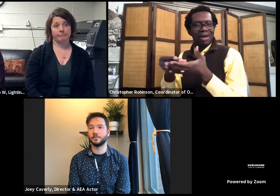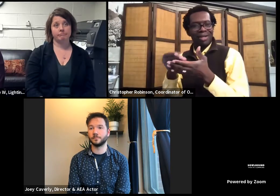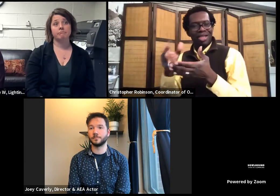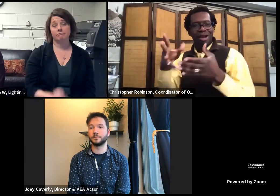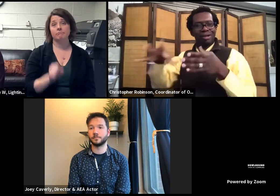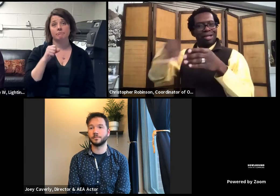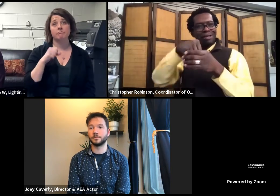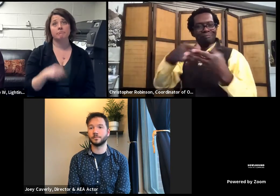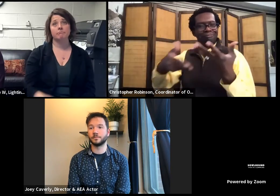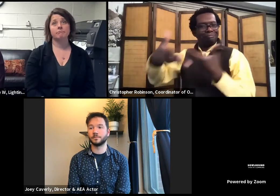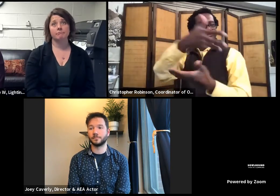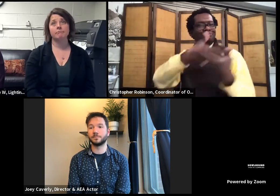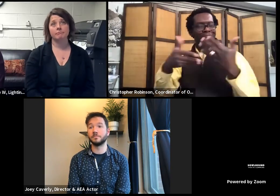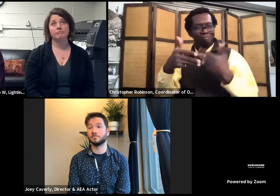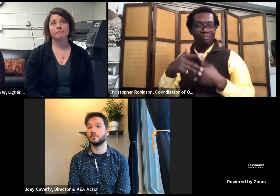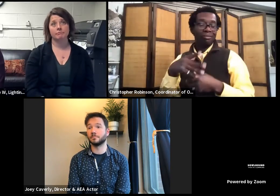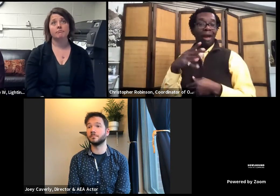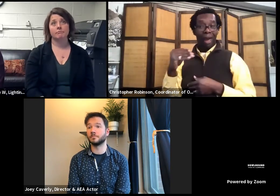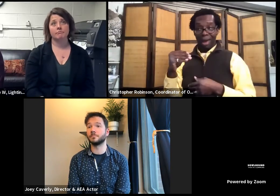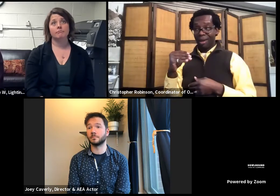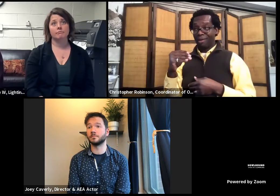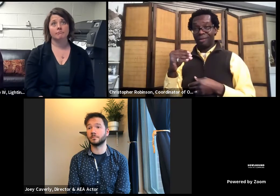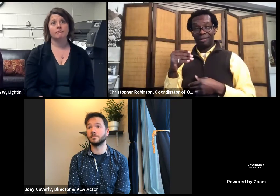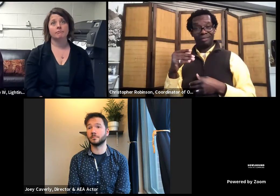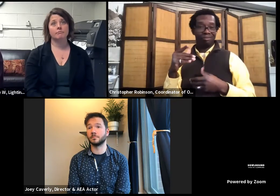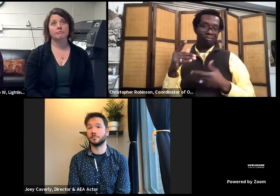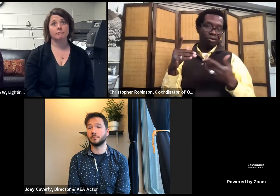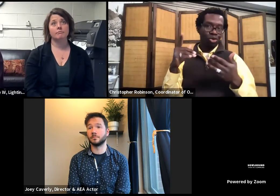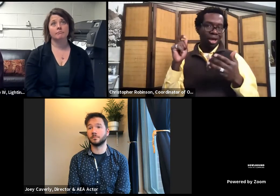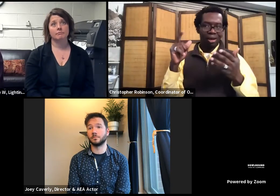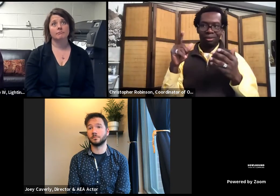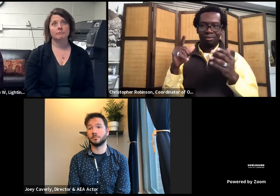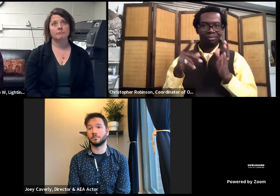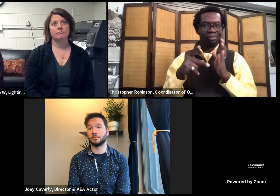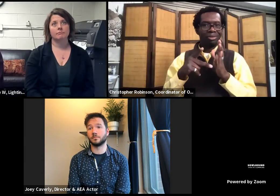so they can save money by keeping it in the theater,